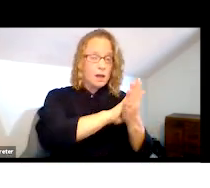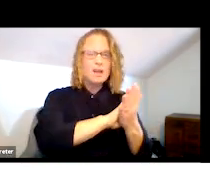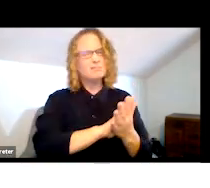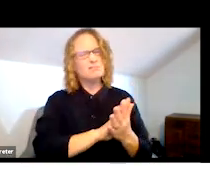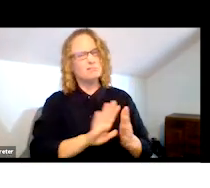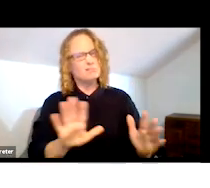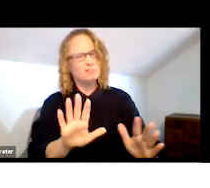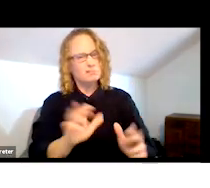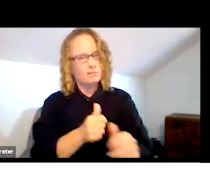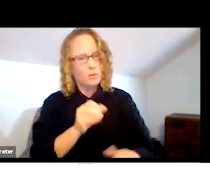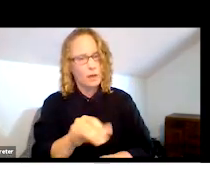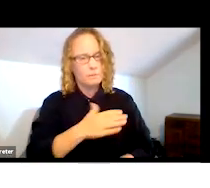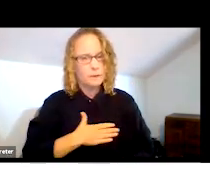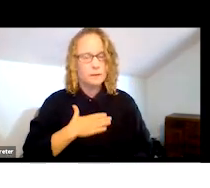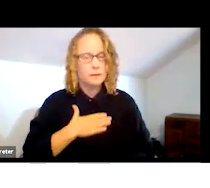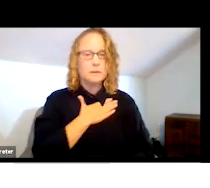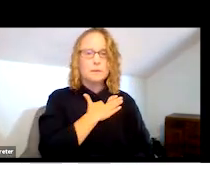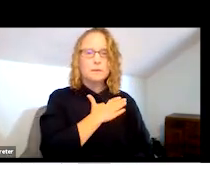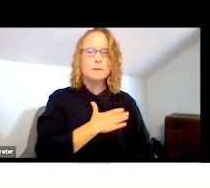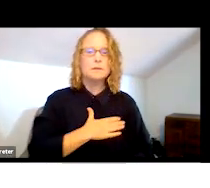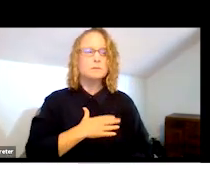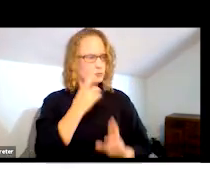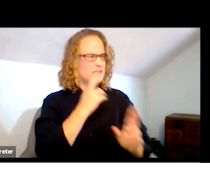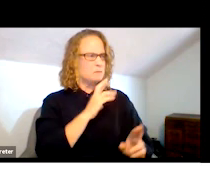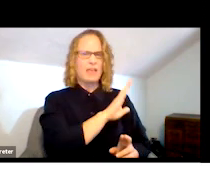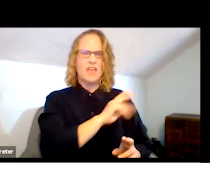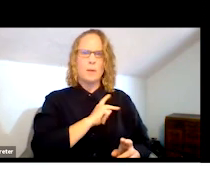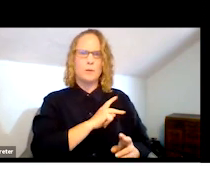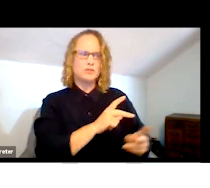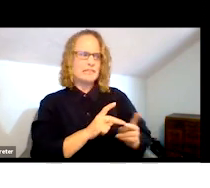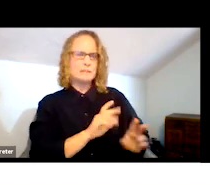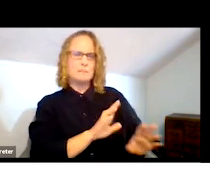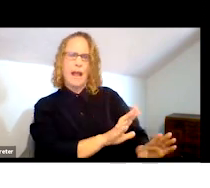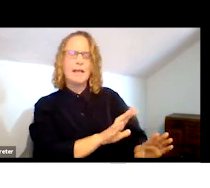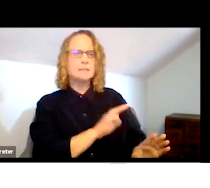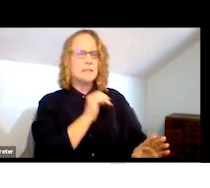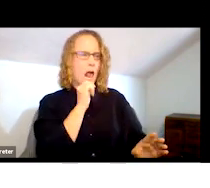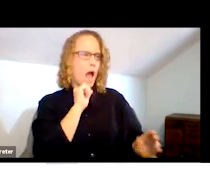so that we can help them learn a strategy that's going to be more useful.